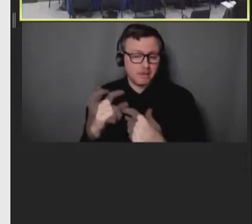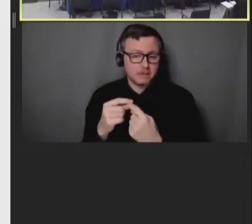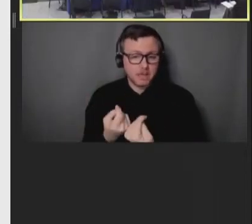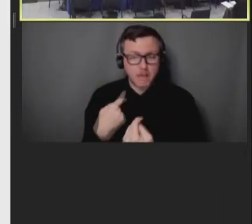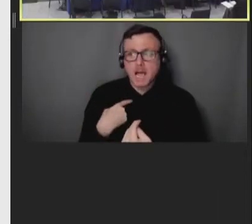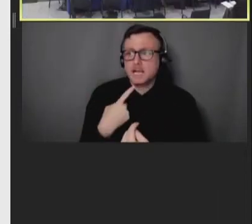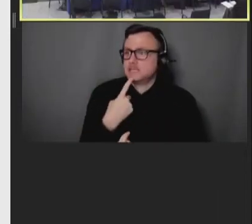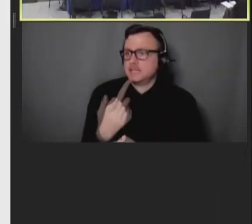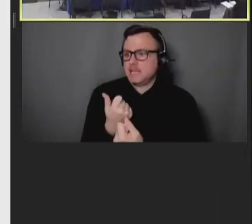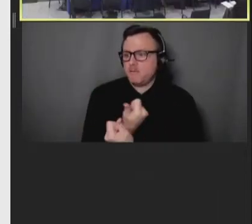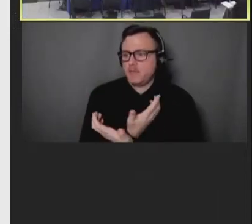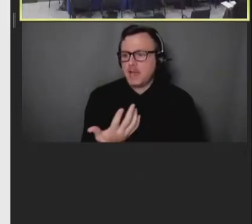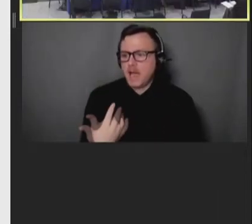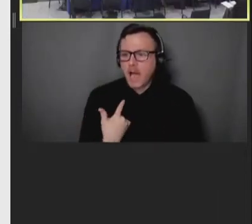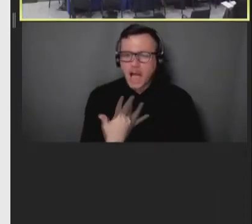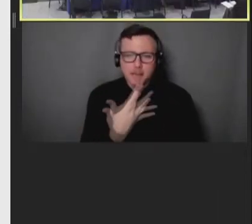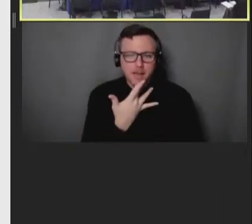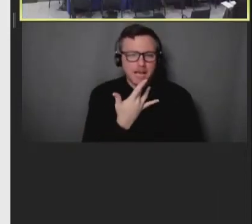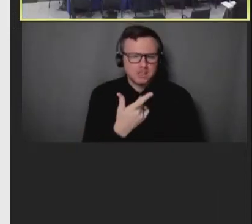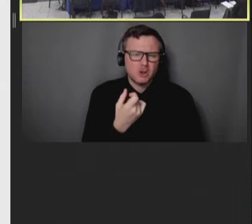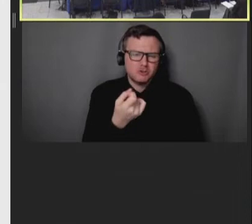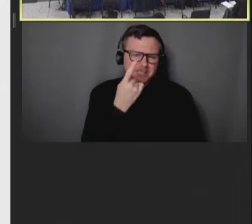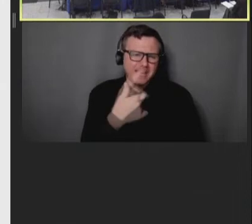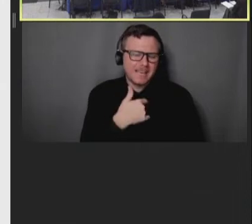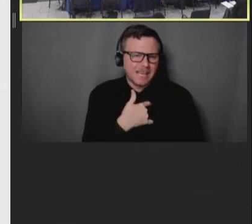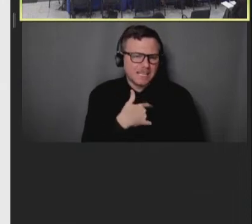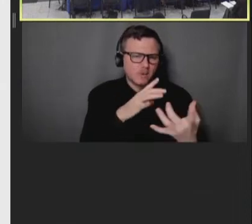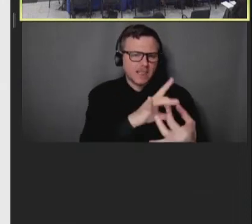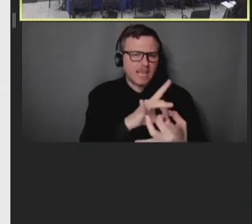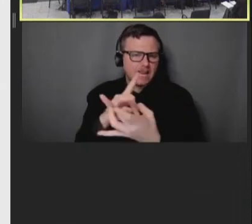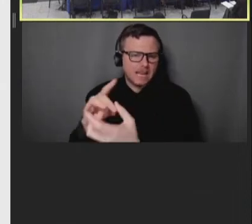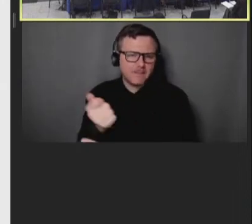I'm a little biased. It touches everything, so population health, infectious disease,